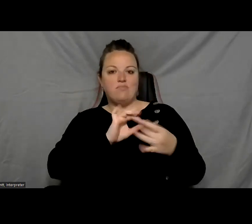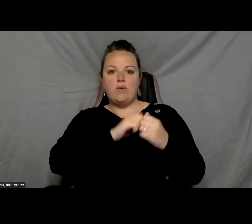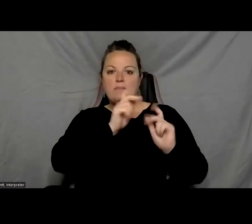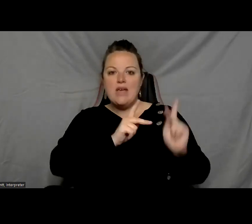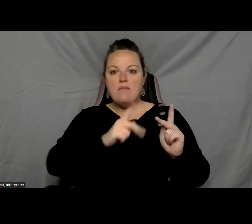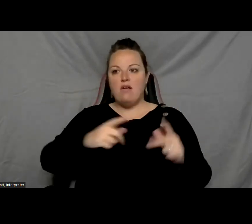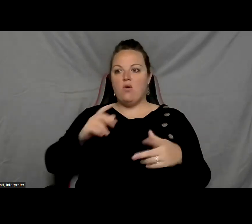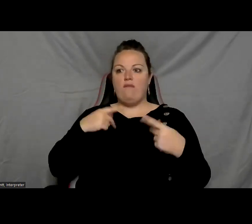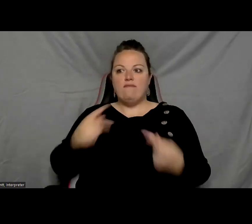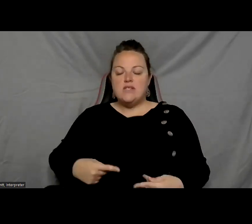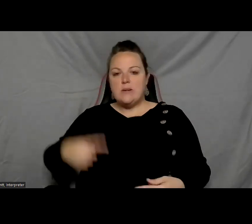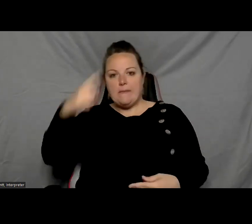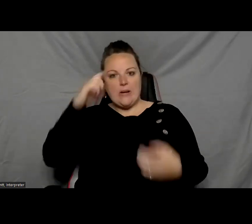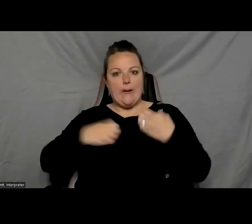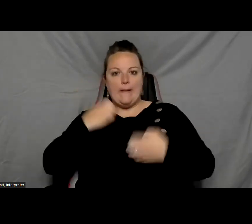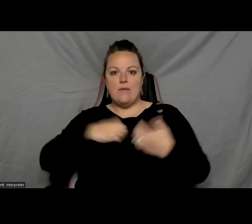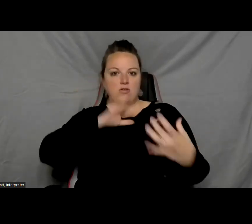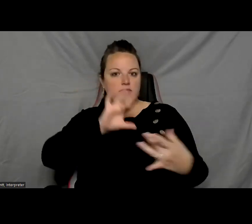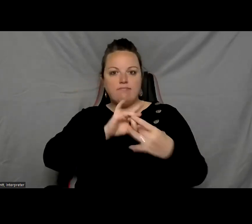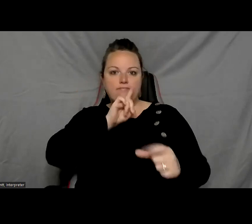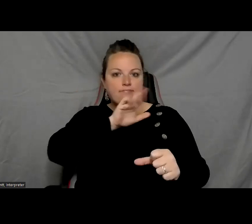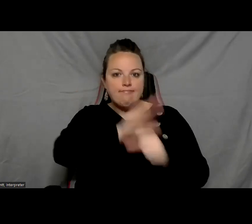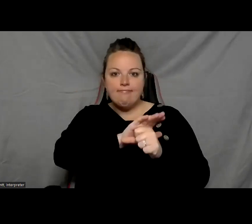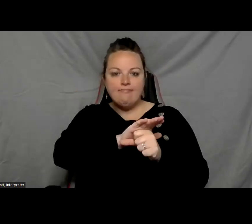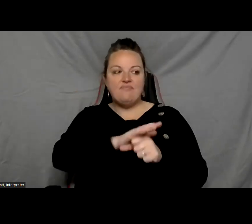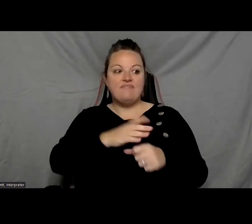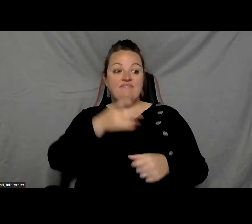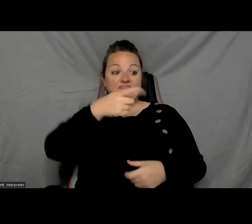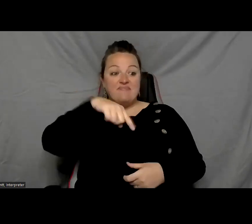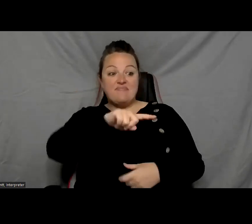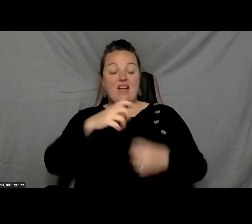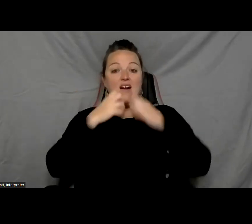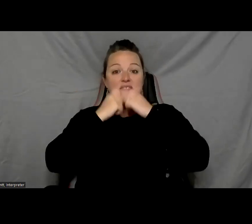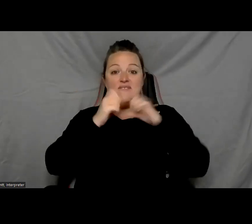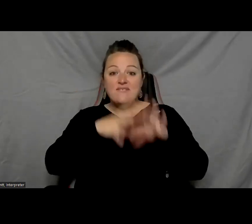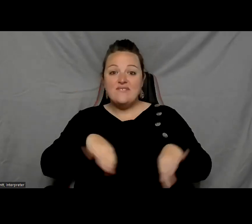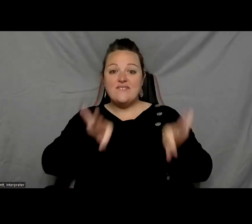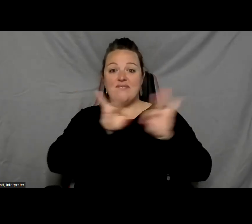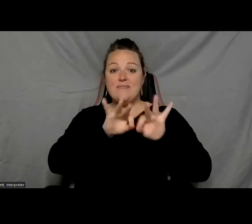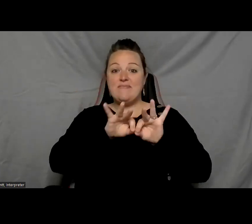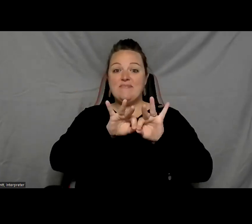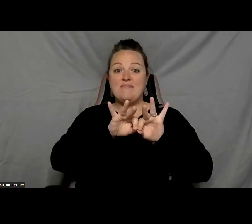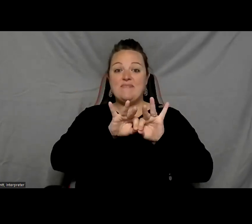emotional commitment to care for our most valuable neighbors, or vulnerable neighbors,